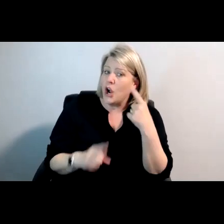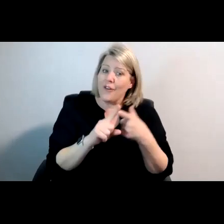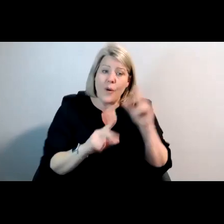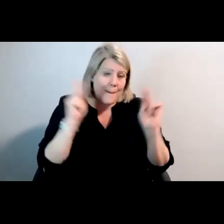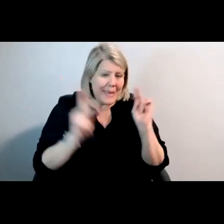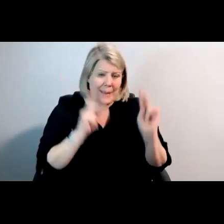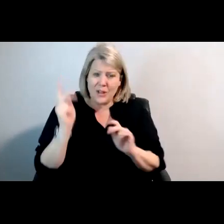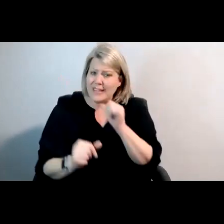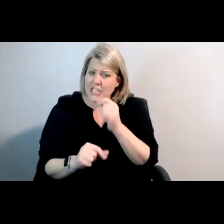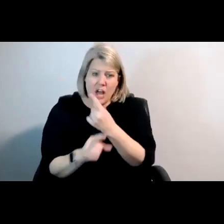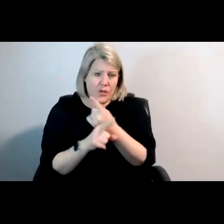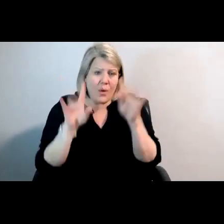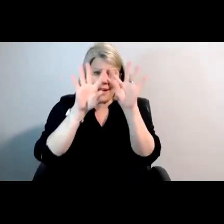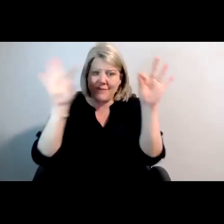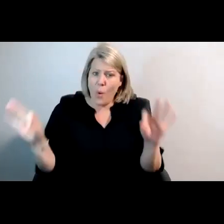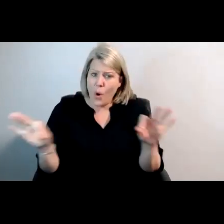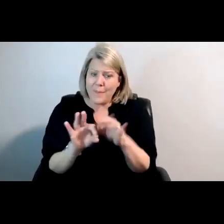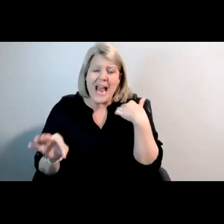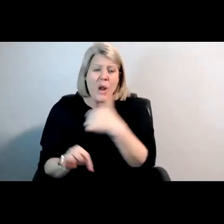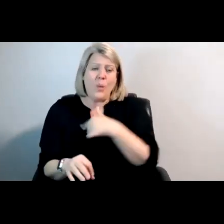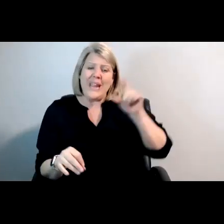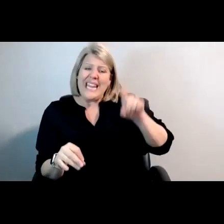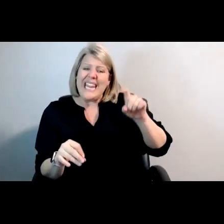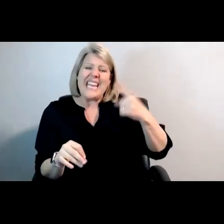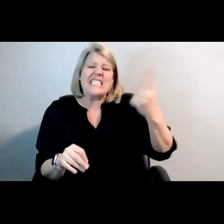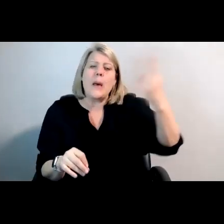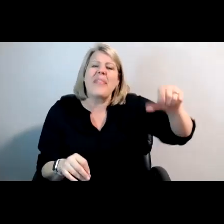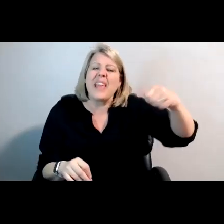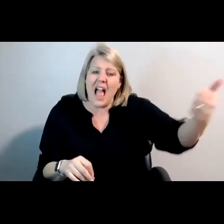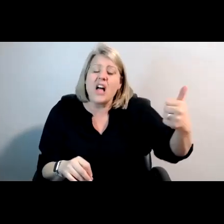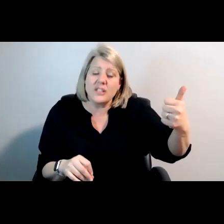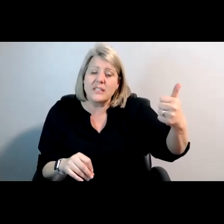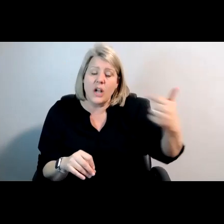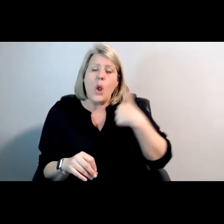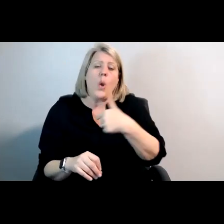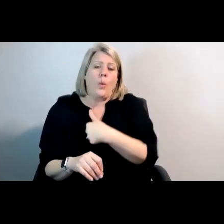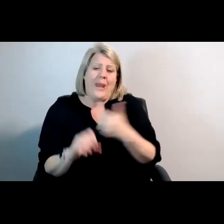and that you need something else, just to pushback as hard as you can